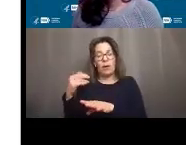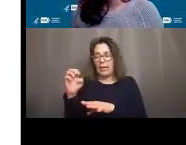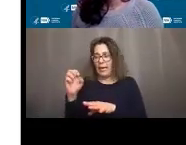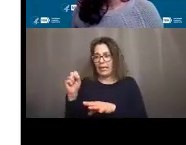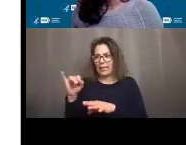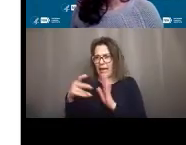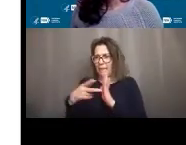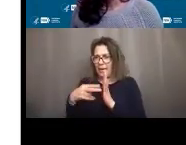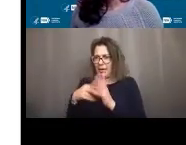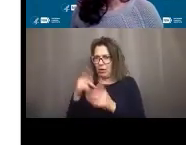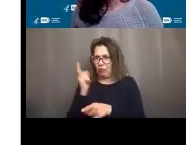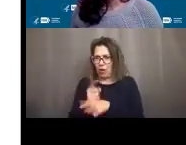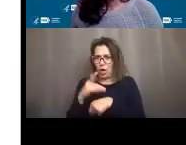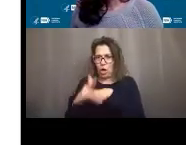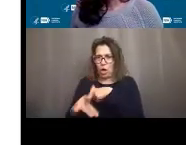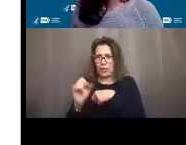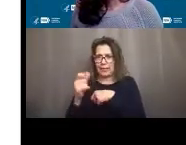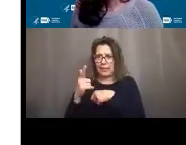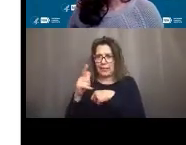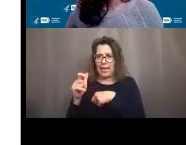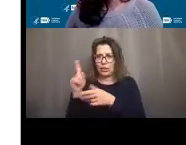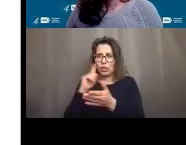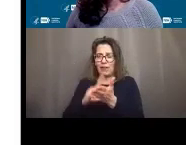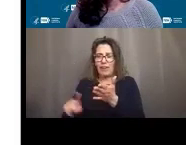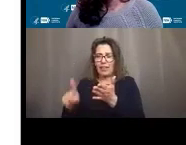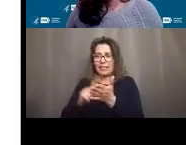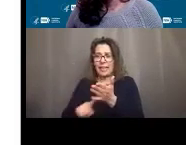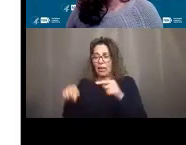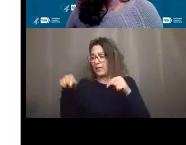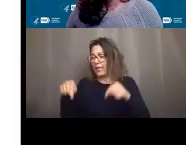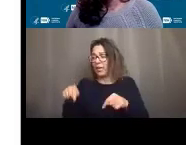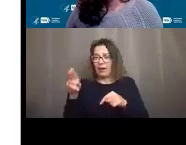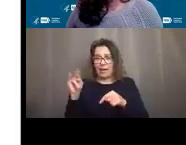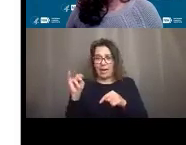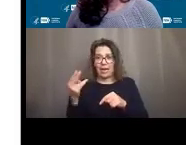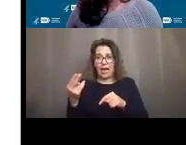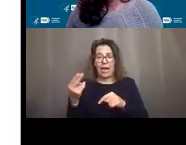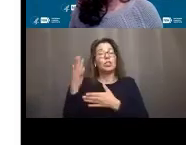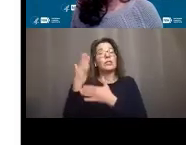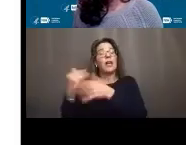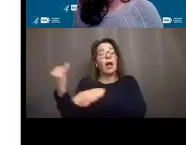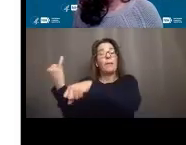So this is really important for those of you who have eligible education debt and important